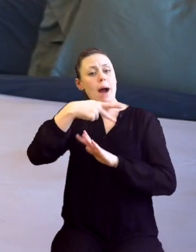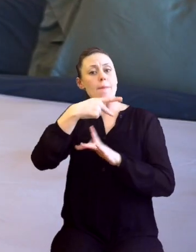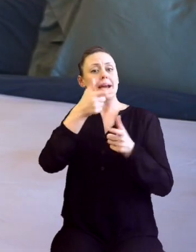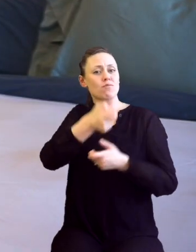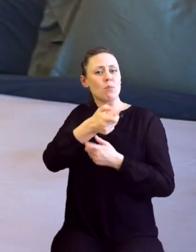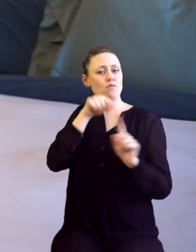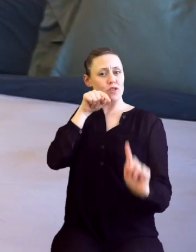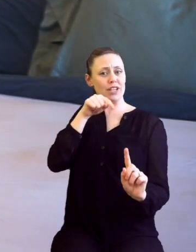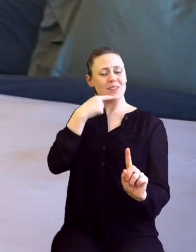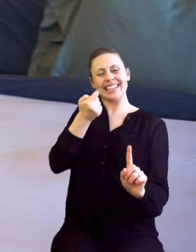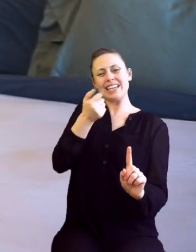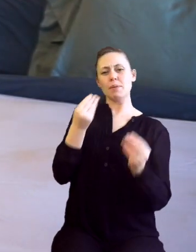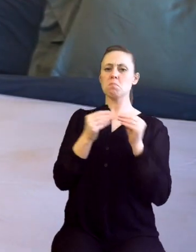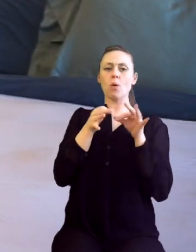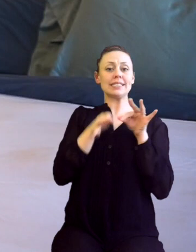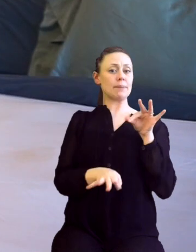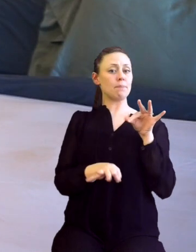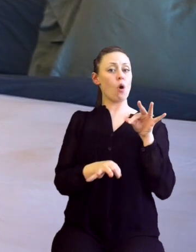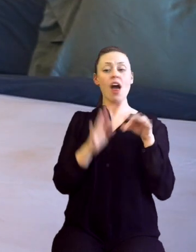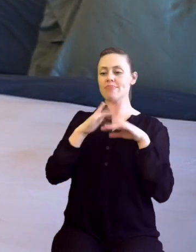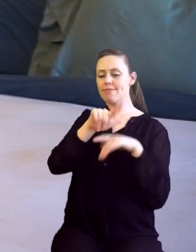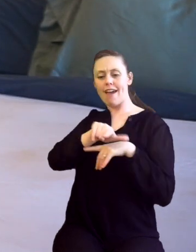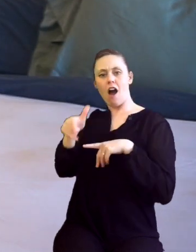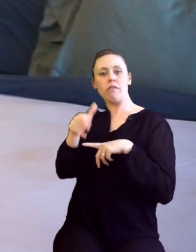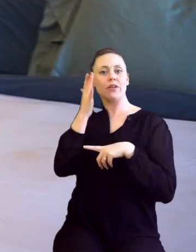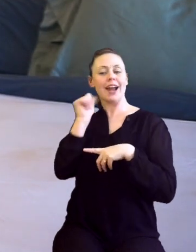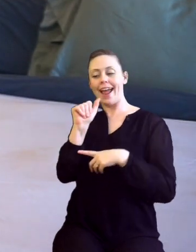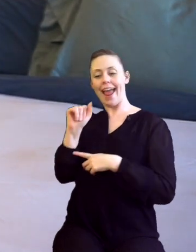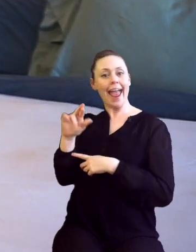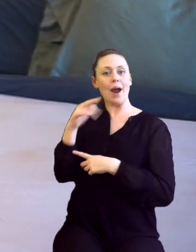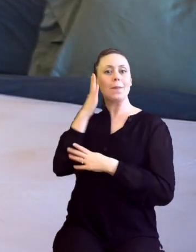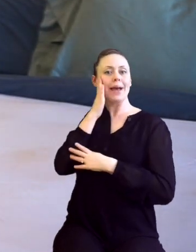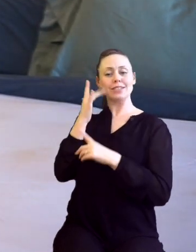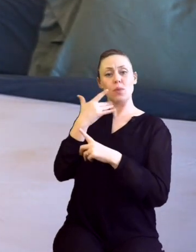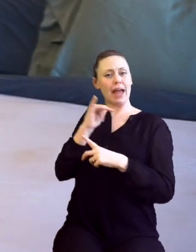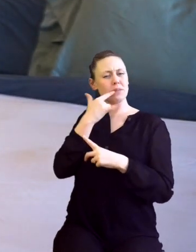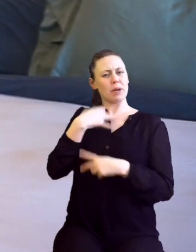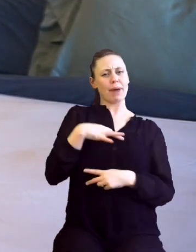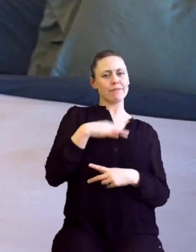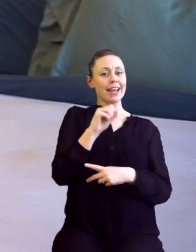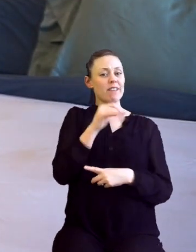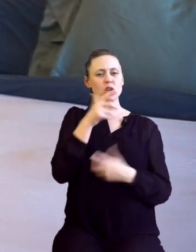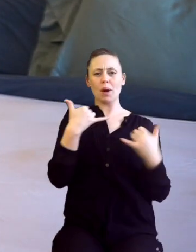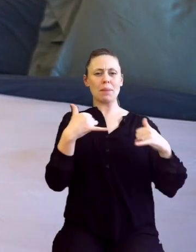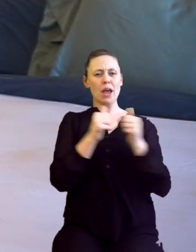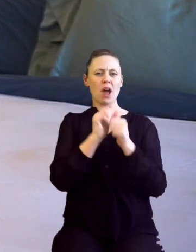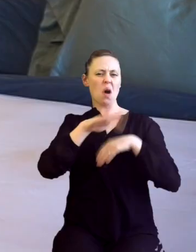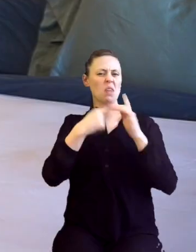Air Pedic 800 are a little more simplistic than some of the other air beds, but that could be a good thing if you don't want to mess with all of the